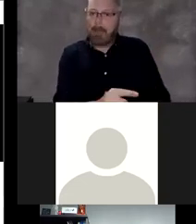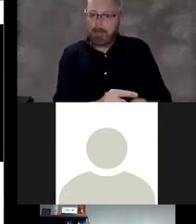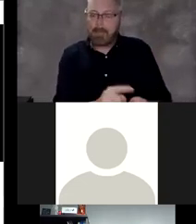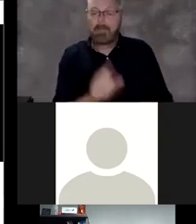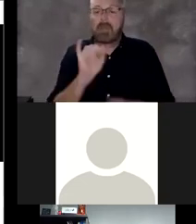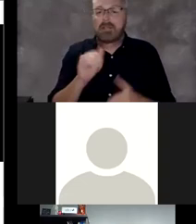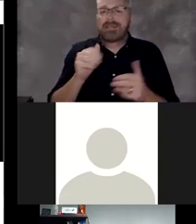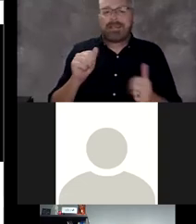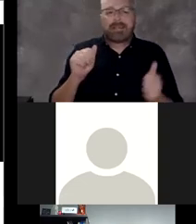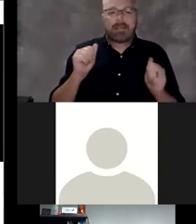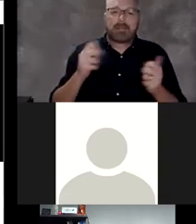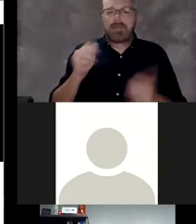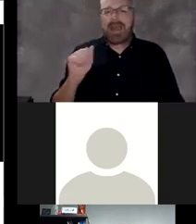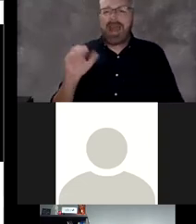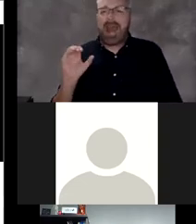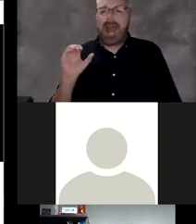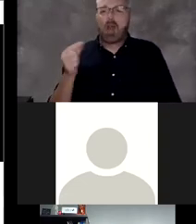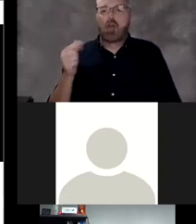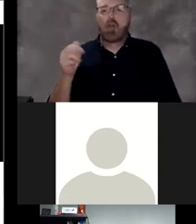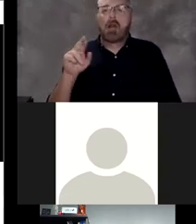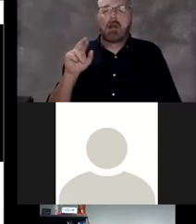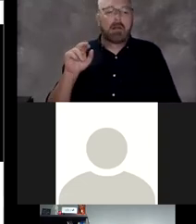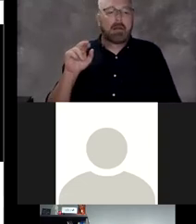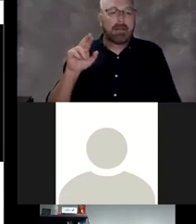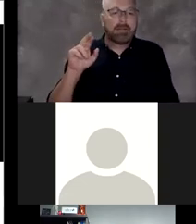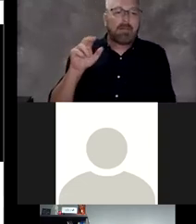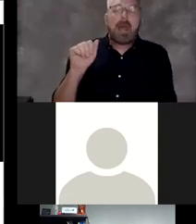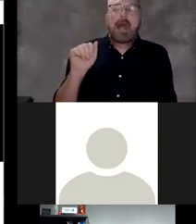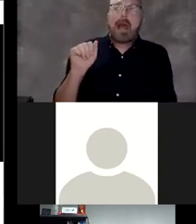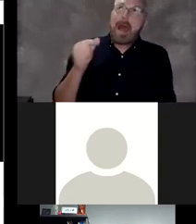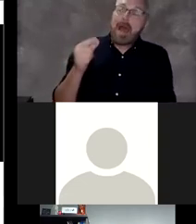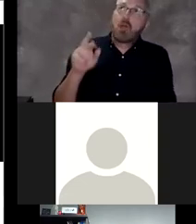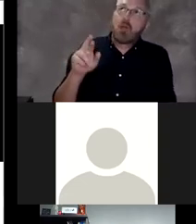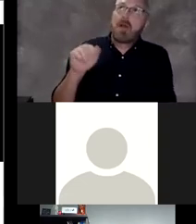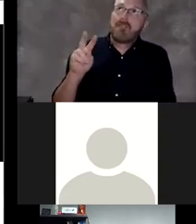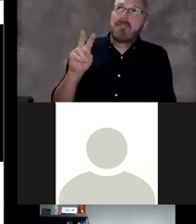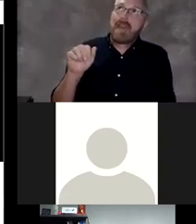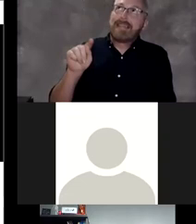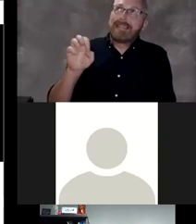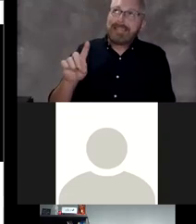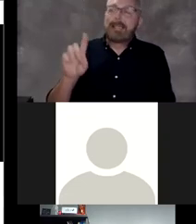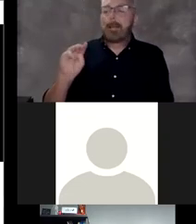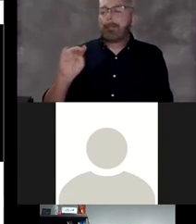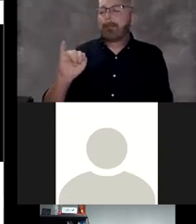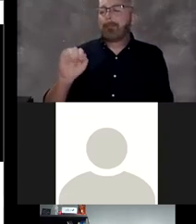MISDEMEANOR SO IT'S A LITTLE BIT LESS SERIOUS OF A CRIME. AGGRAVATED MISDEMEANORS TYPICALLY CARRY A PENALTY OF UP